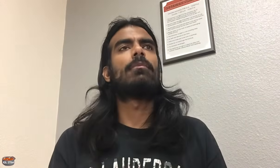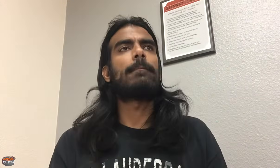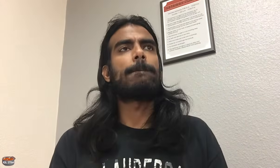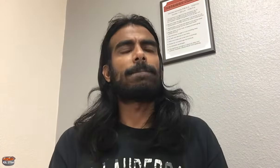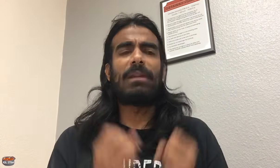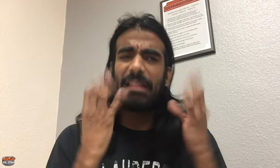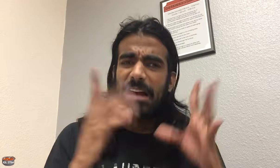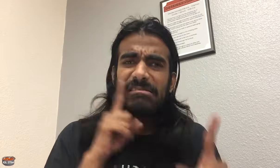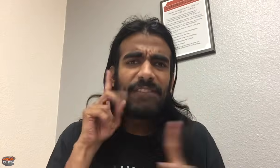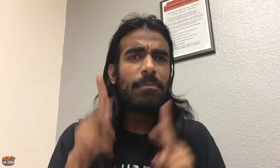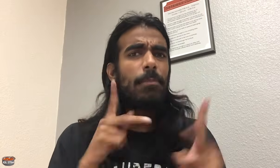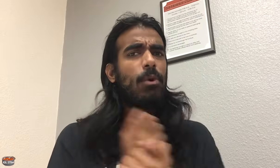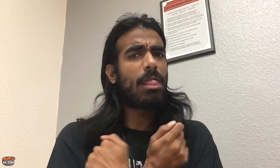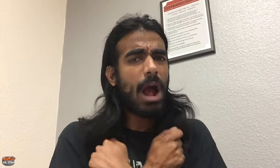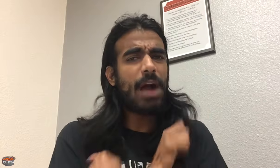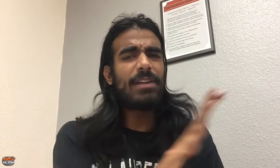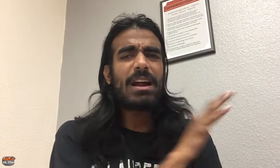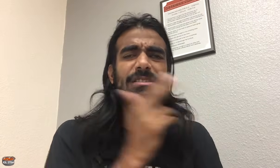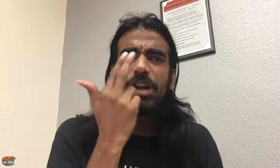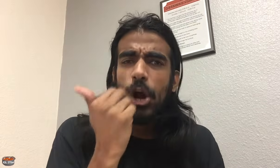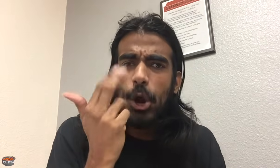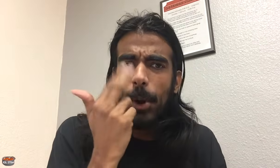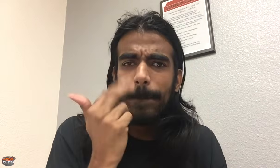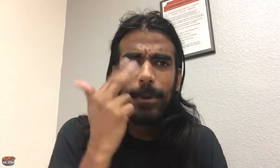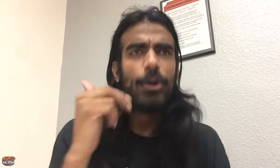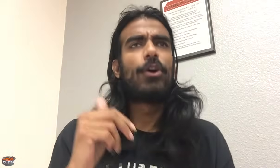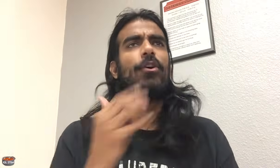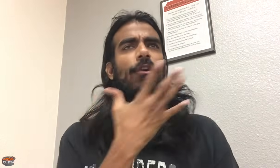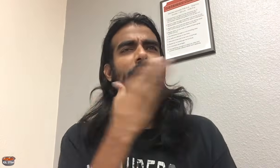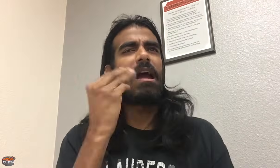passion as a director and a lot of Deaf people really love